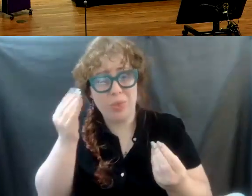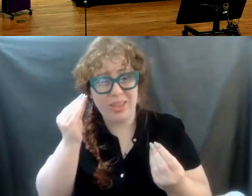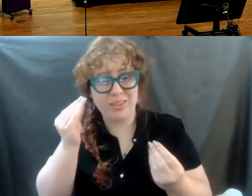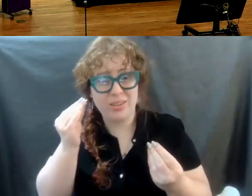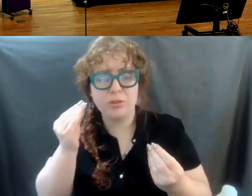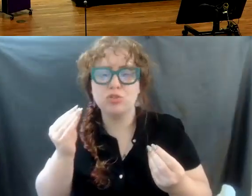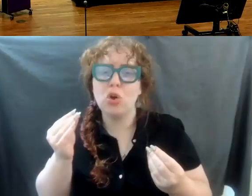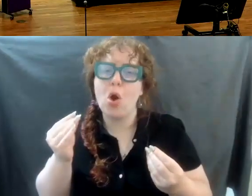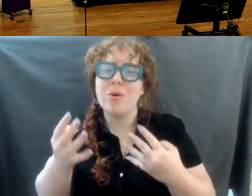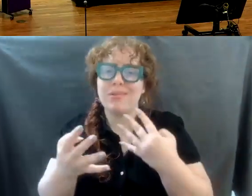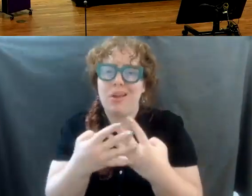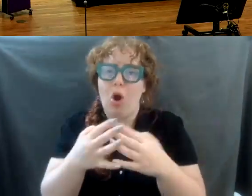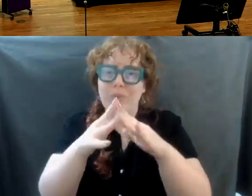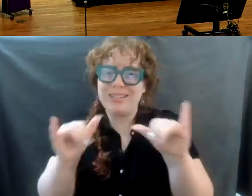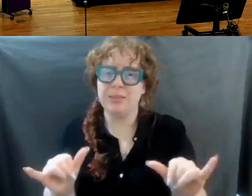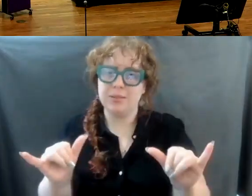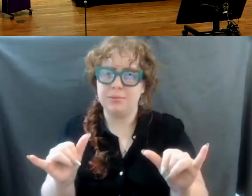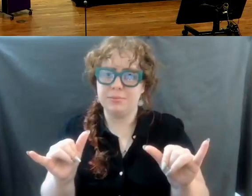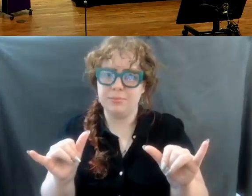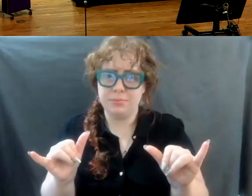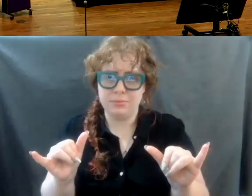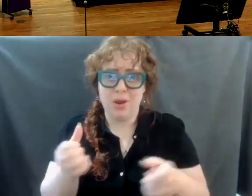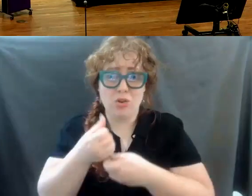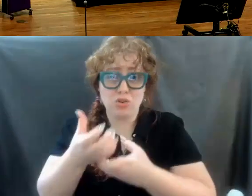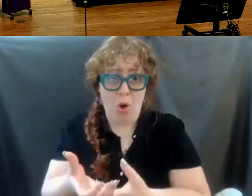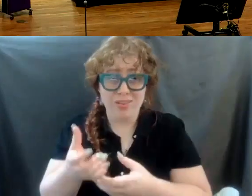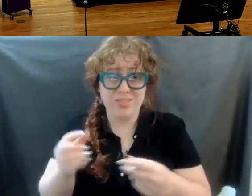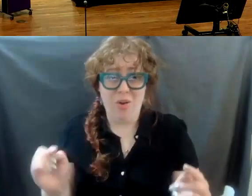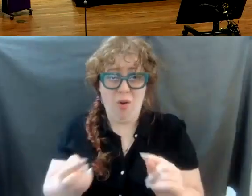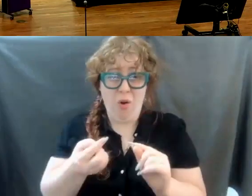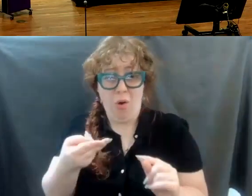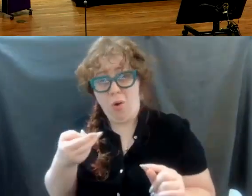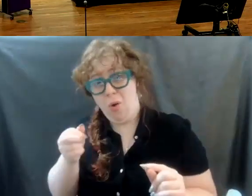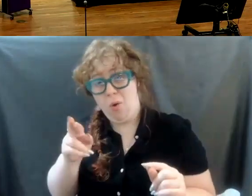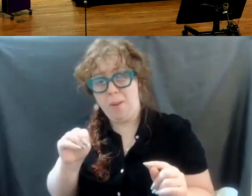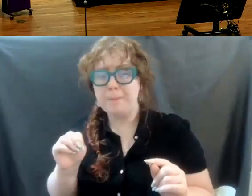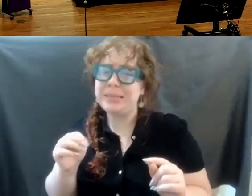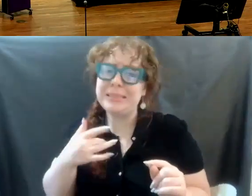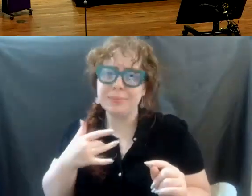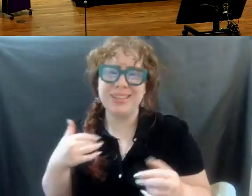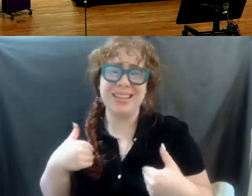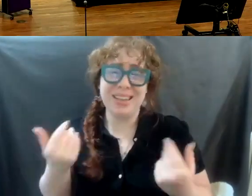causing harm to particularly young people. Most of the young people I'm talking to in those systems range from